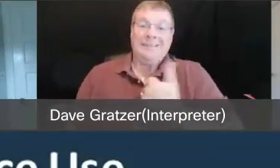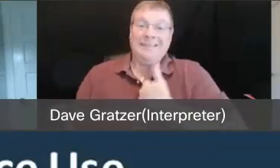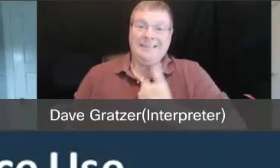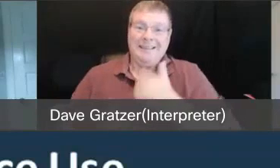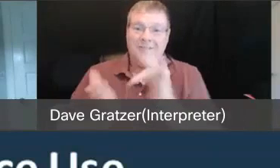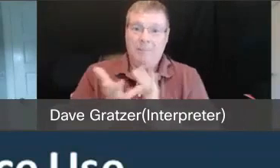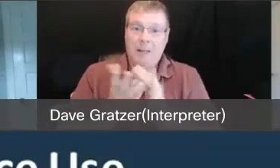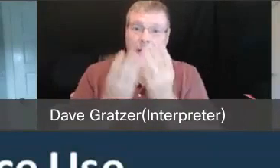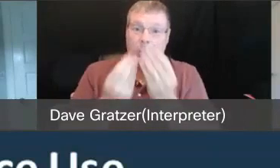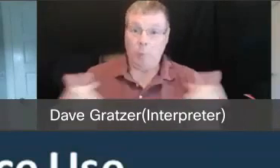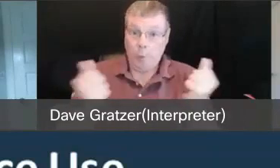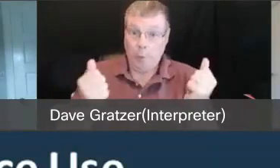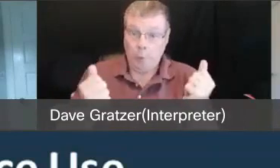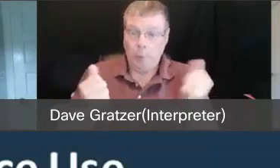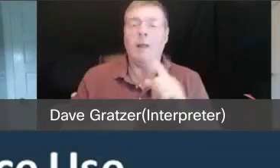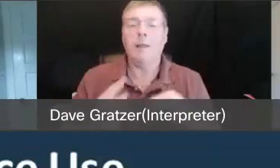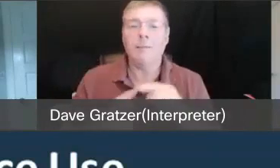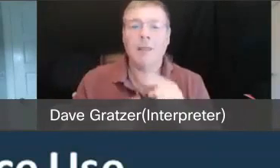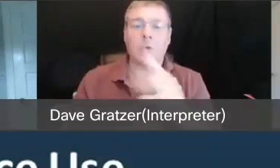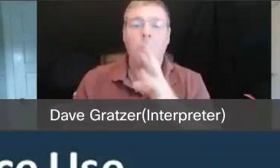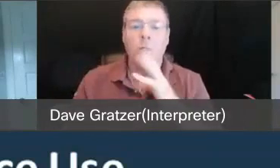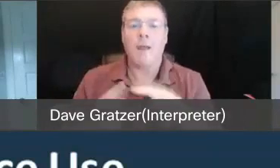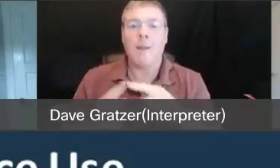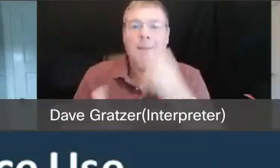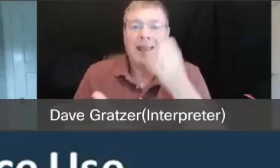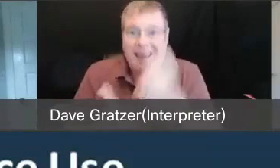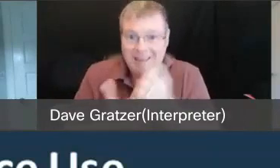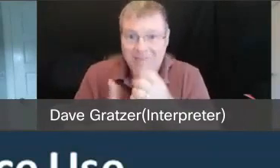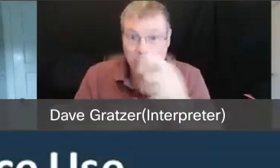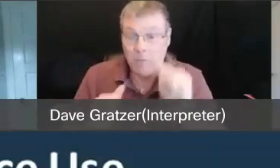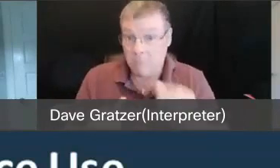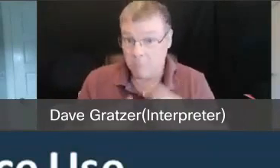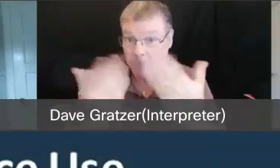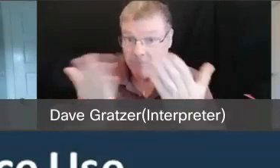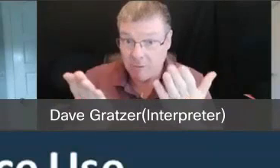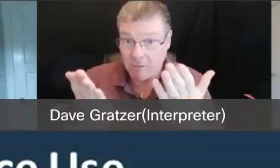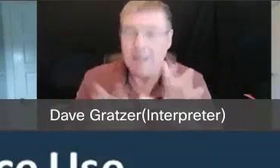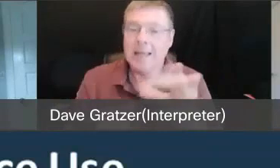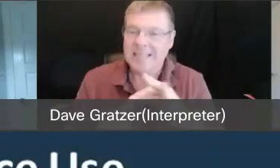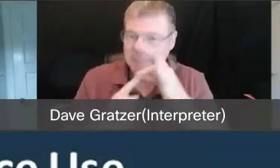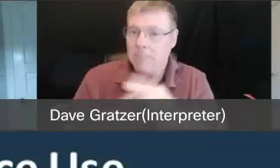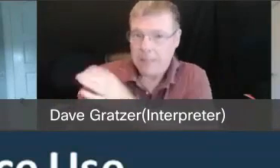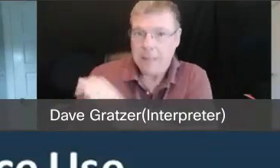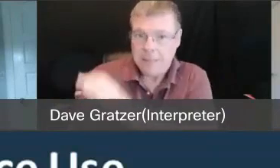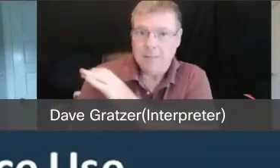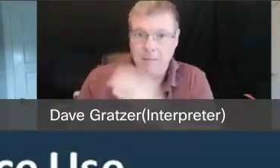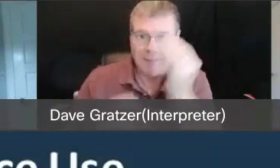then you want to talk about any evidence you can provide, especially if it's clinical evidence that can be documented